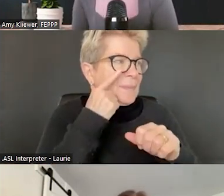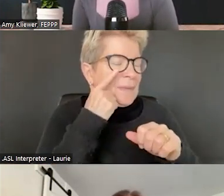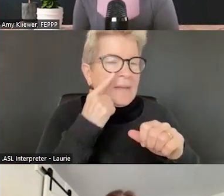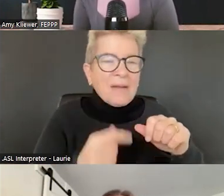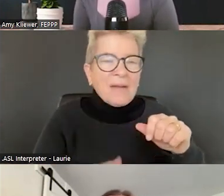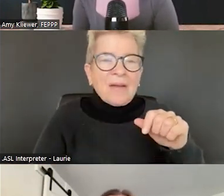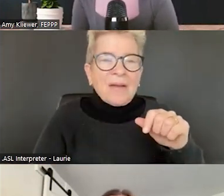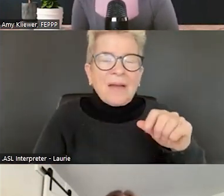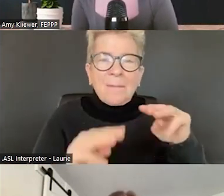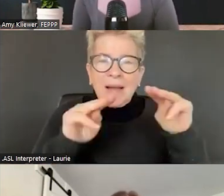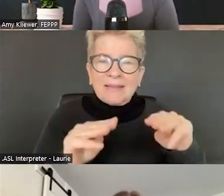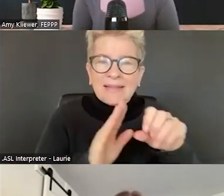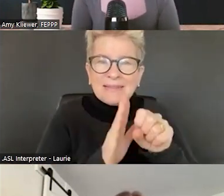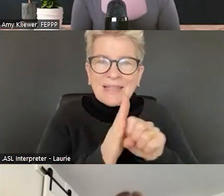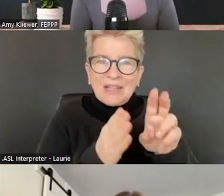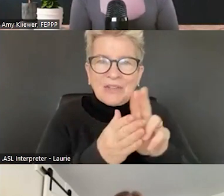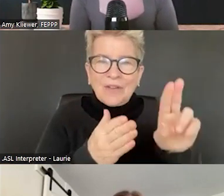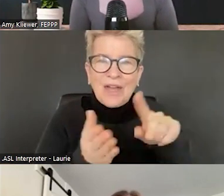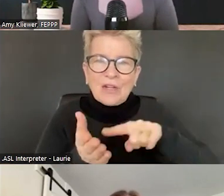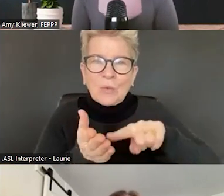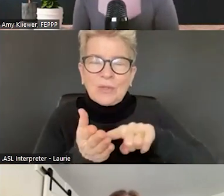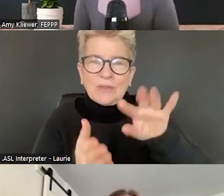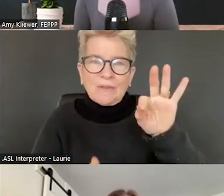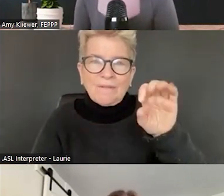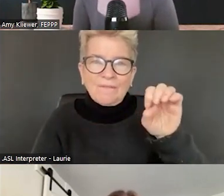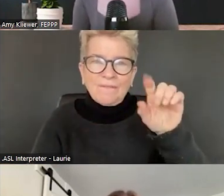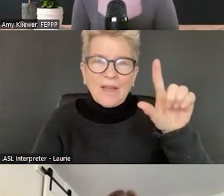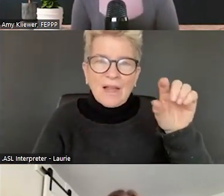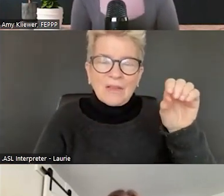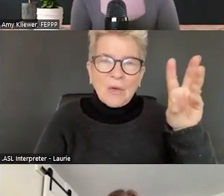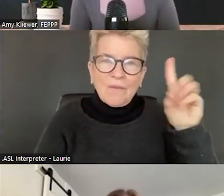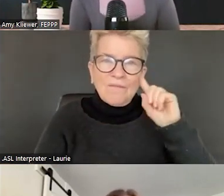University and a research fellow at The Institute for Labor Economics.